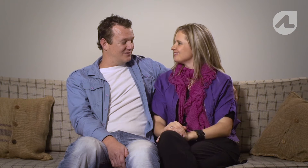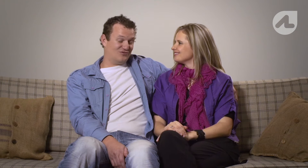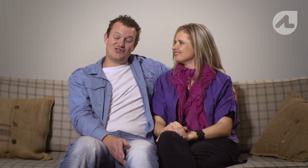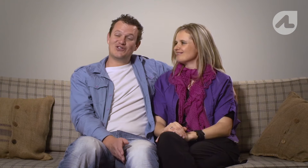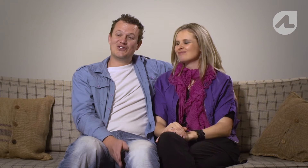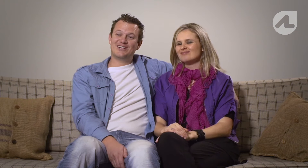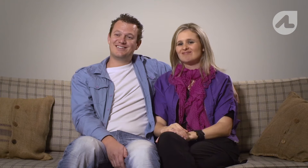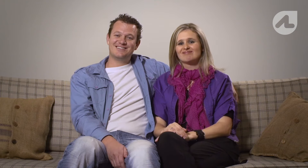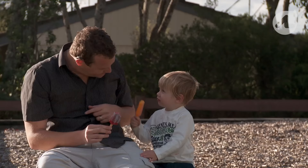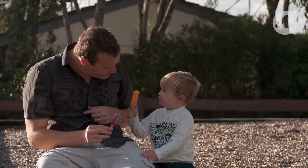True, true.